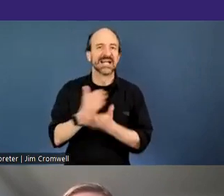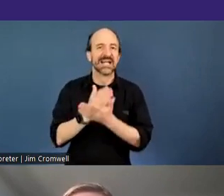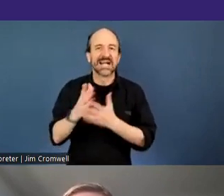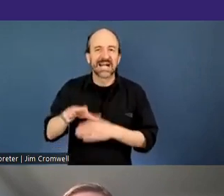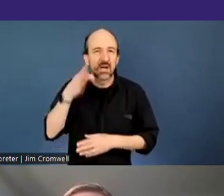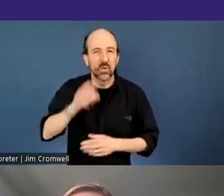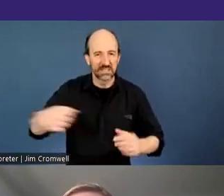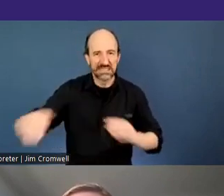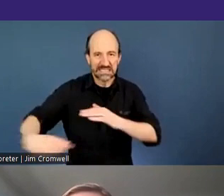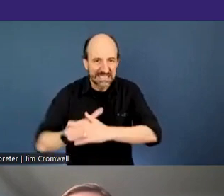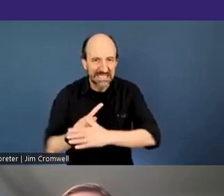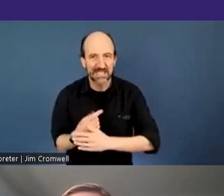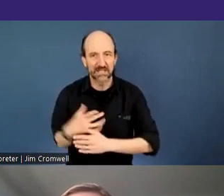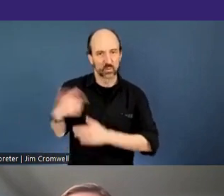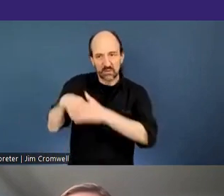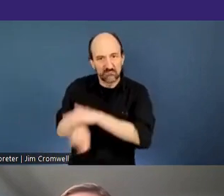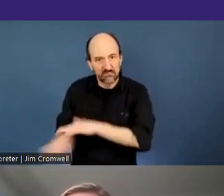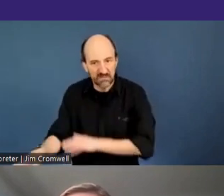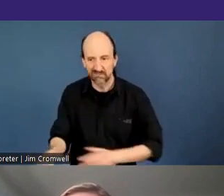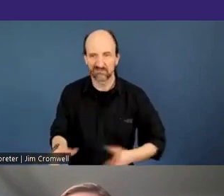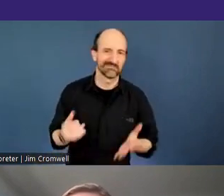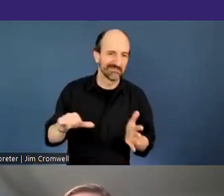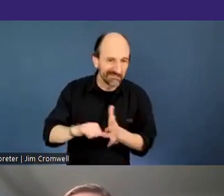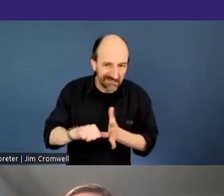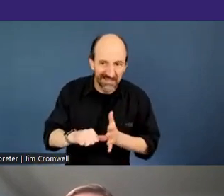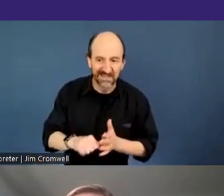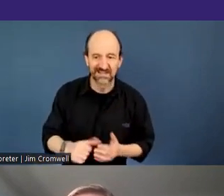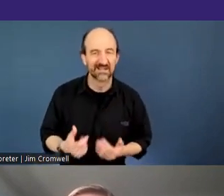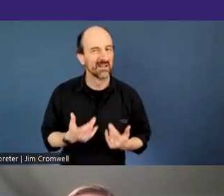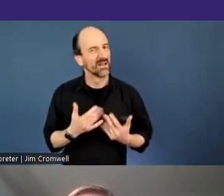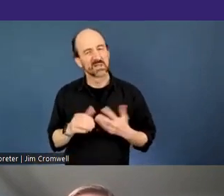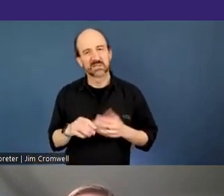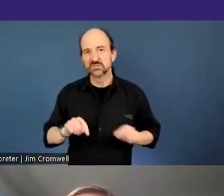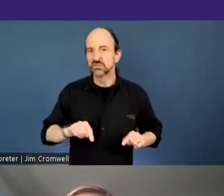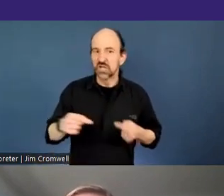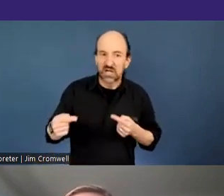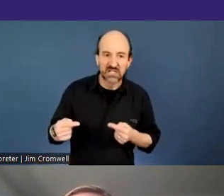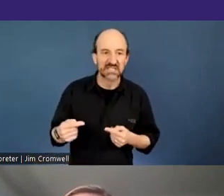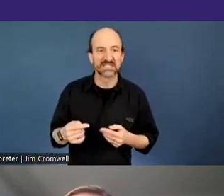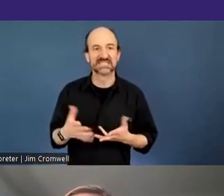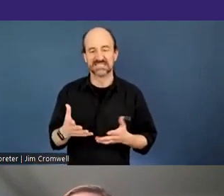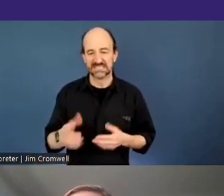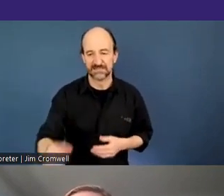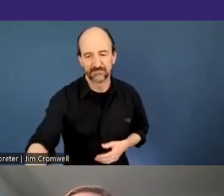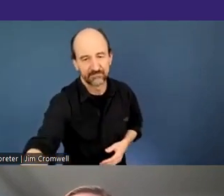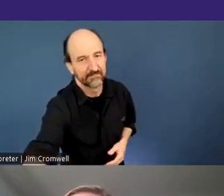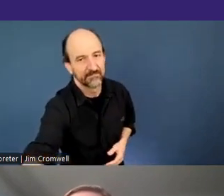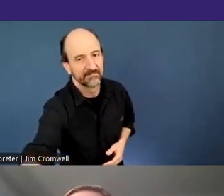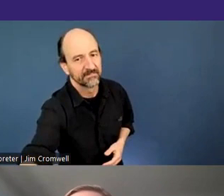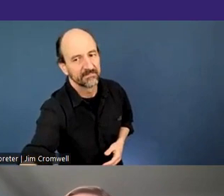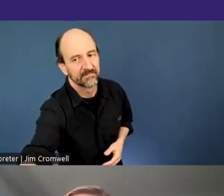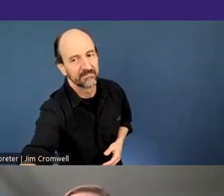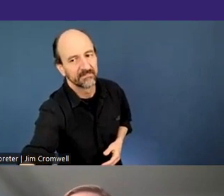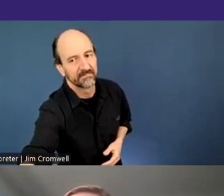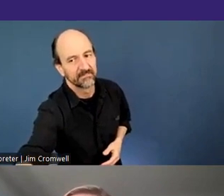But they often suffer from these challenges of isolation. Not necessarily knowing that their neighbours are facing the